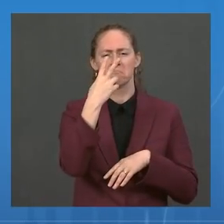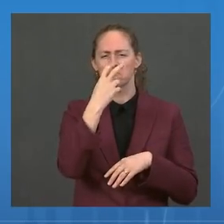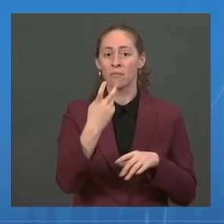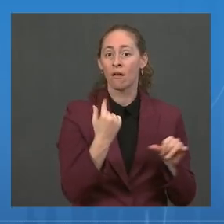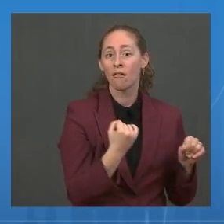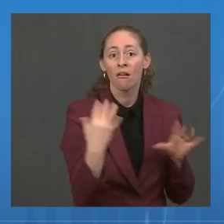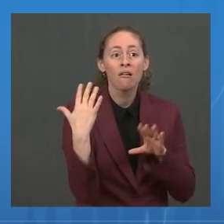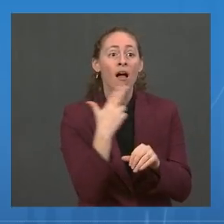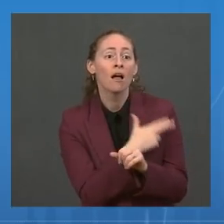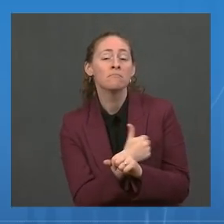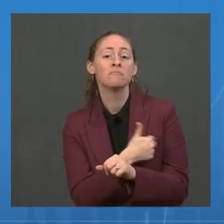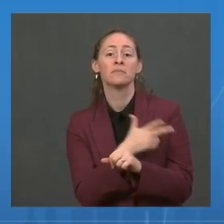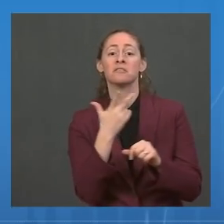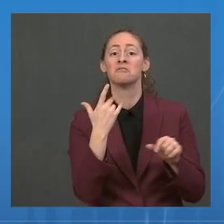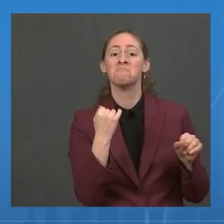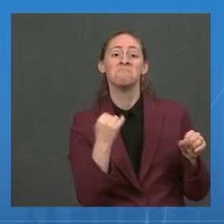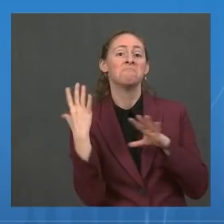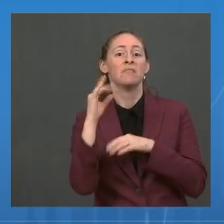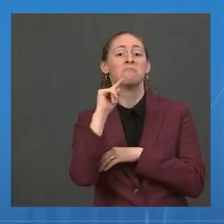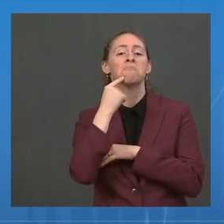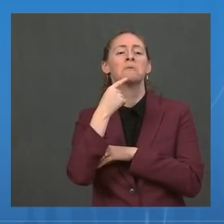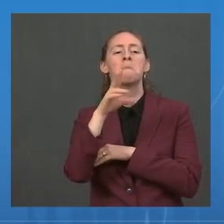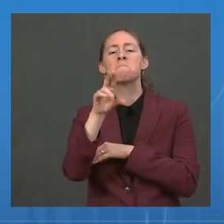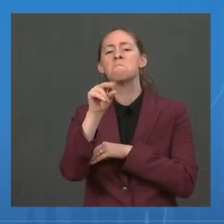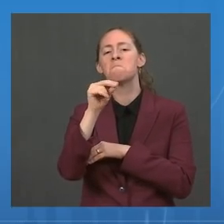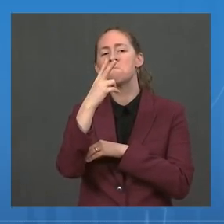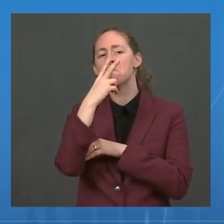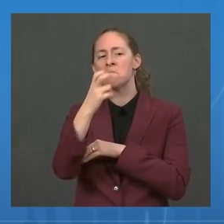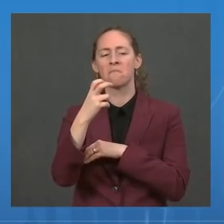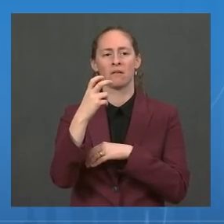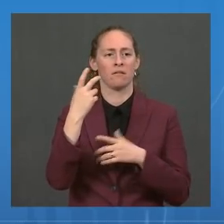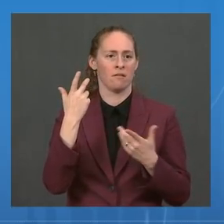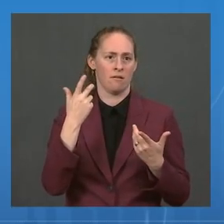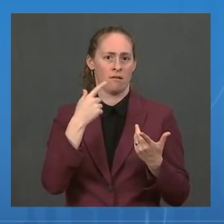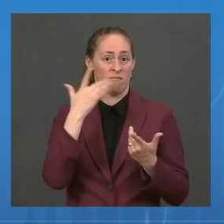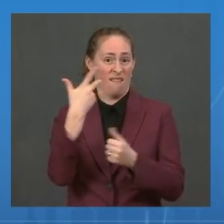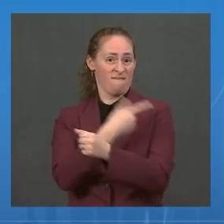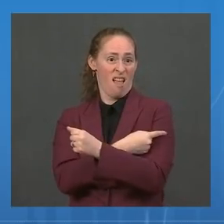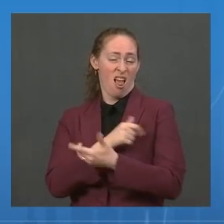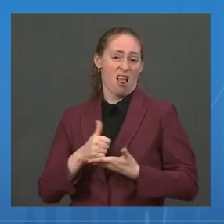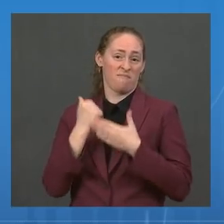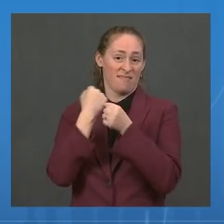The bottom line is the vaccine saves lives and keeps people out of the hospital. And that's actually one of the reasons